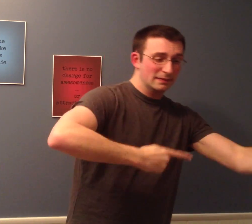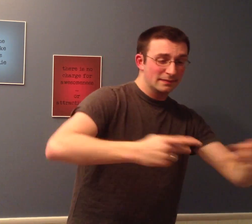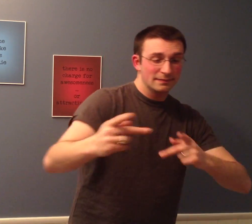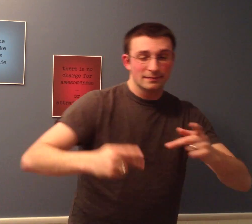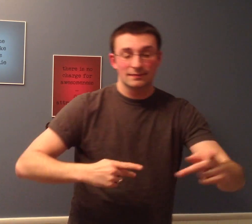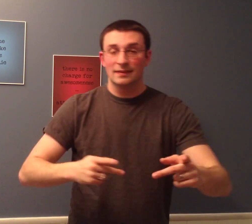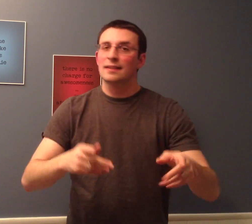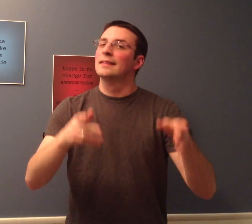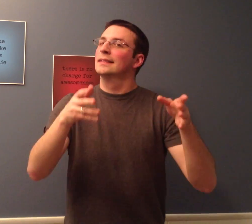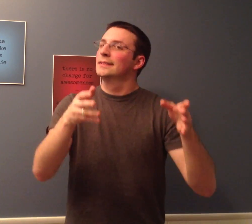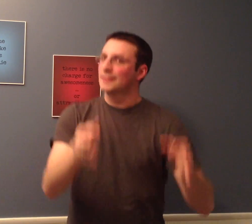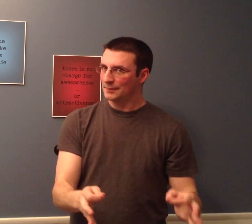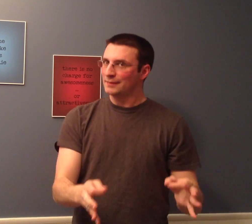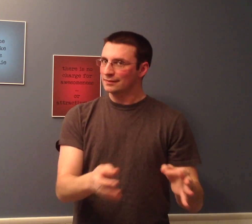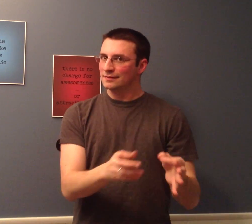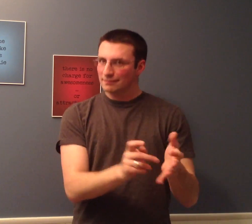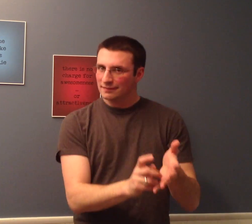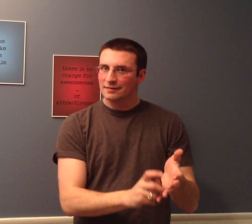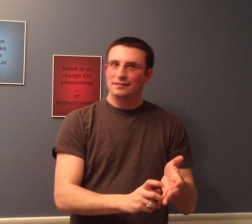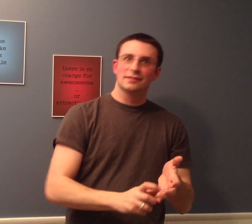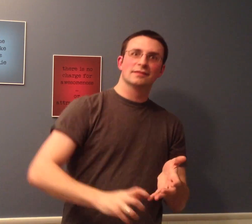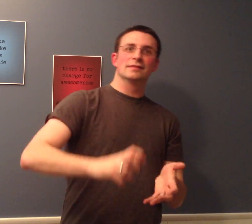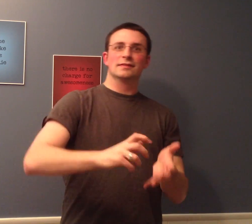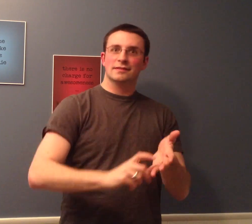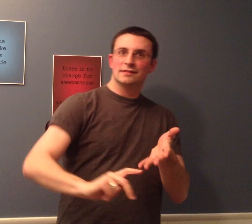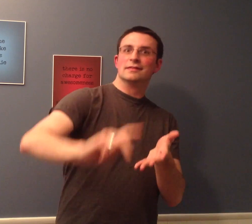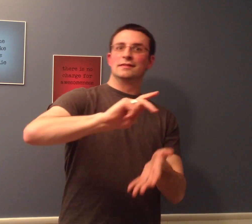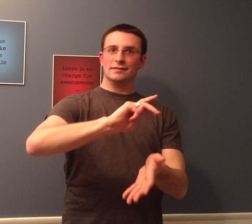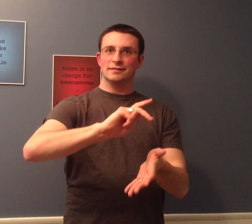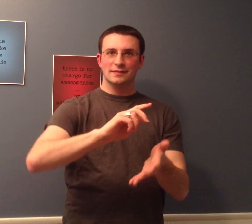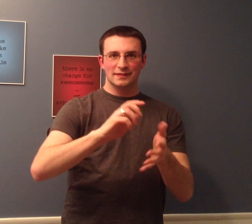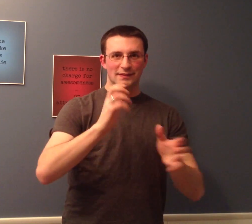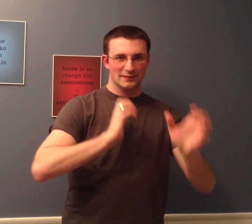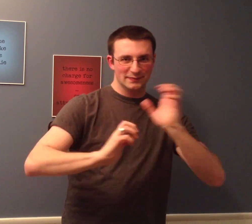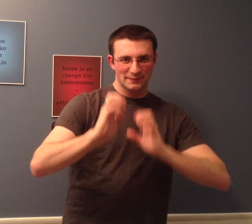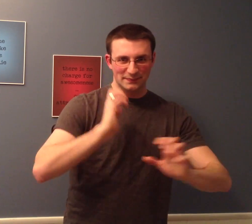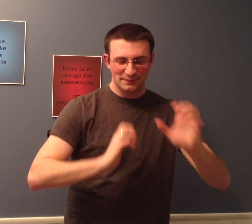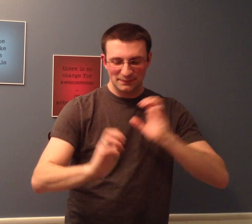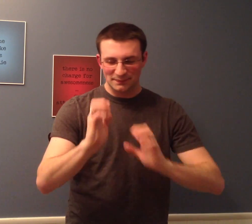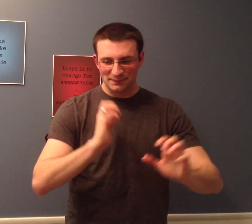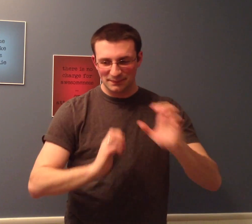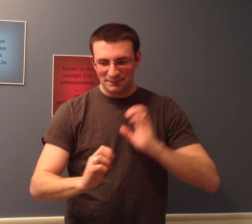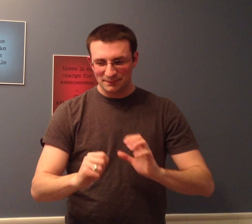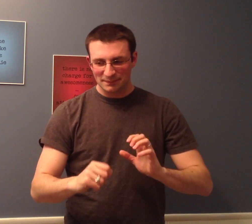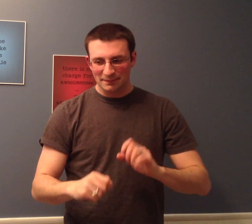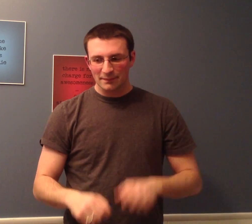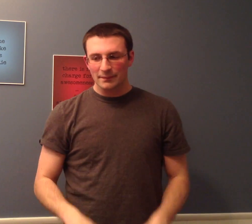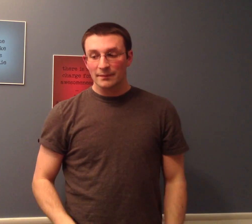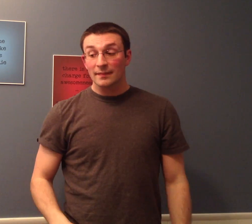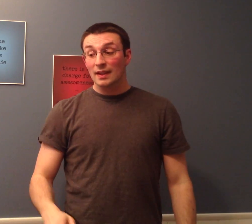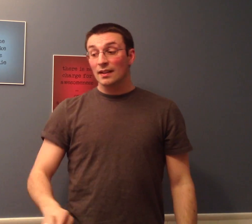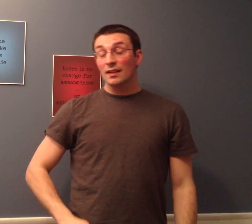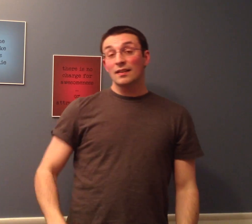riles amound, especially the pich reople. Now Rindercella's mugly other and her two